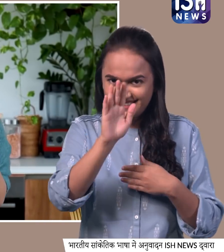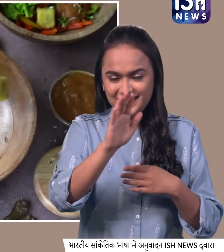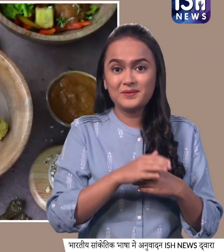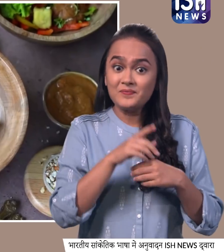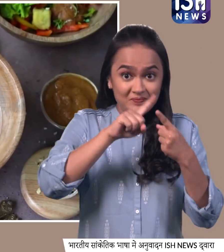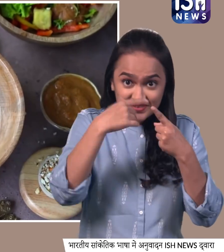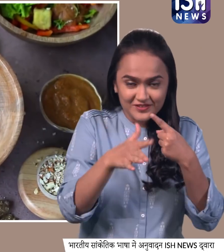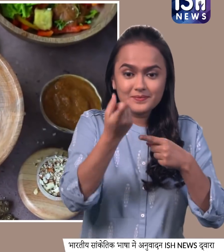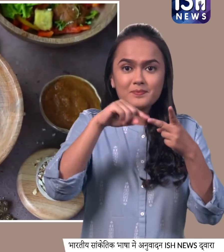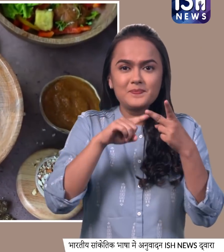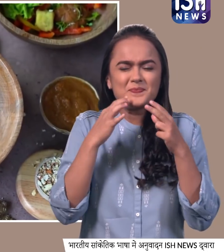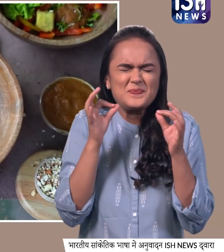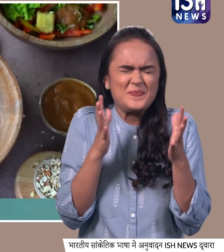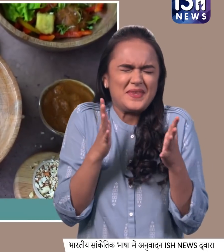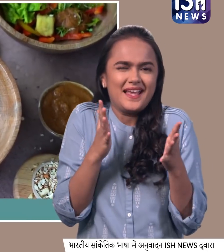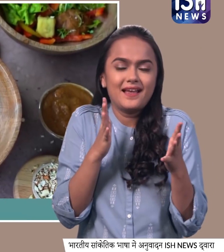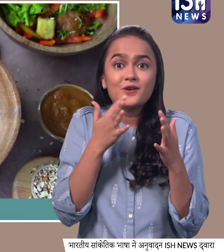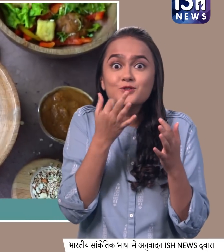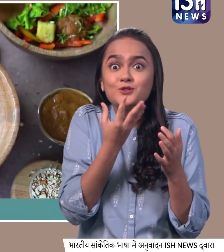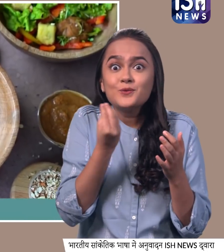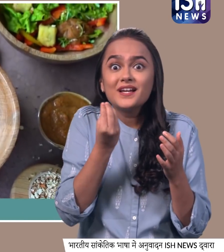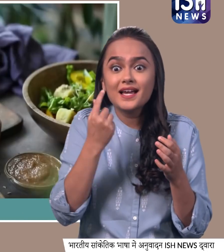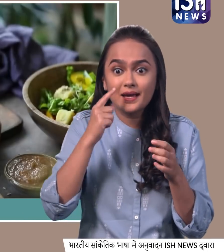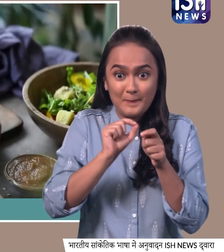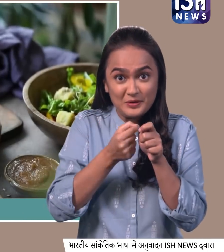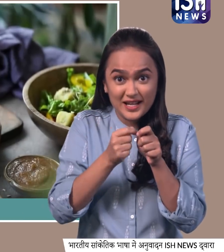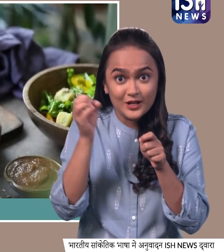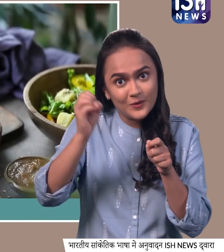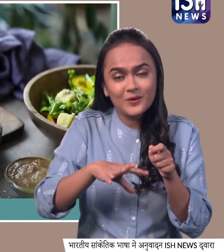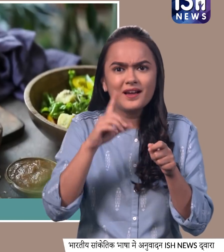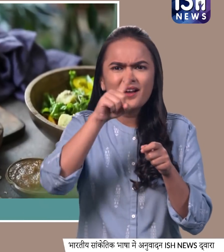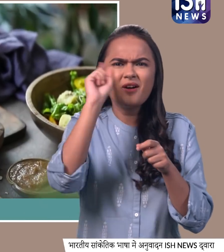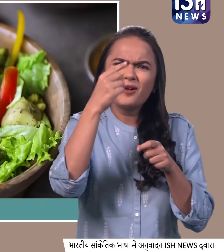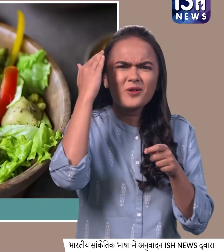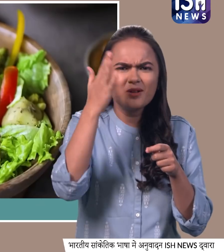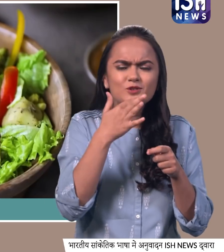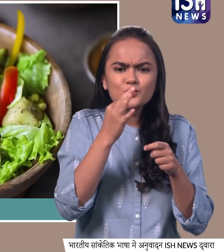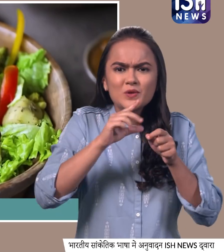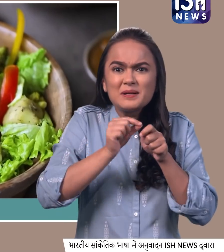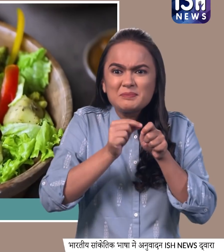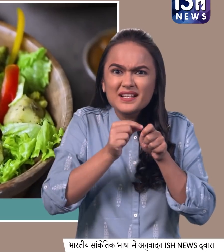Then we'll make a tangy sweet potato salad You may have heard of a sweet potato chaat before